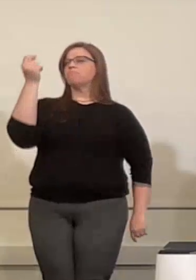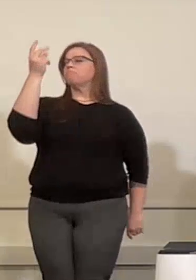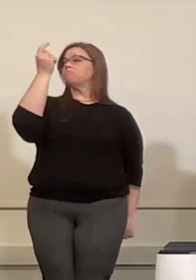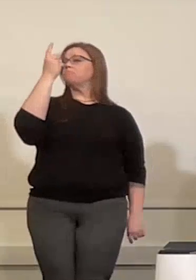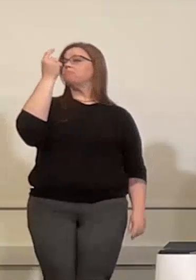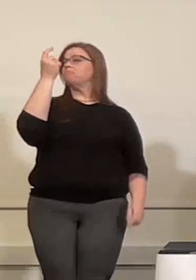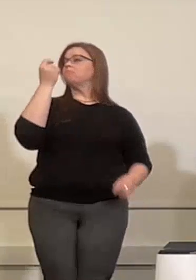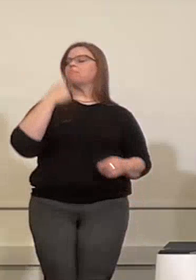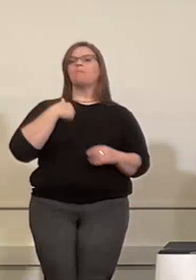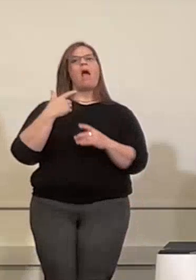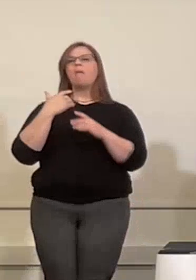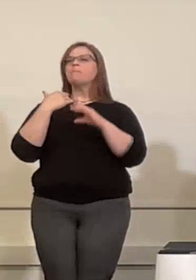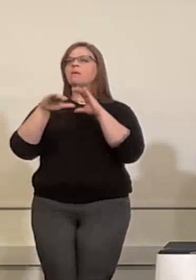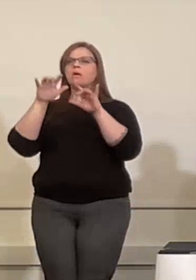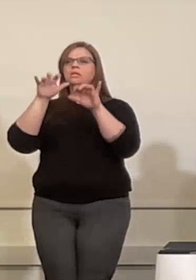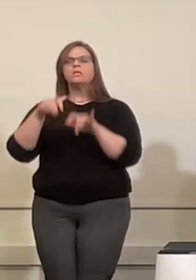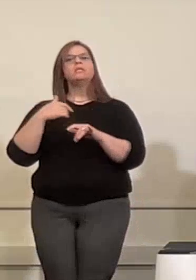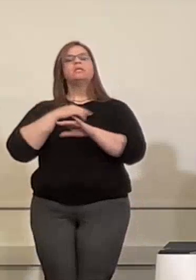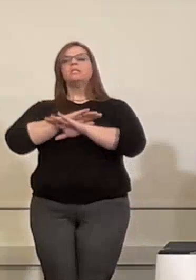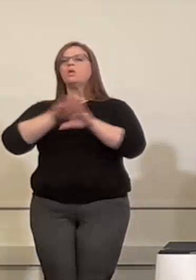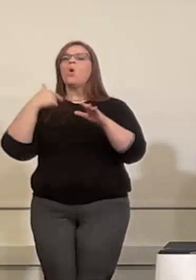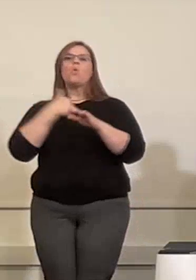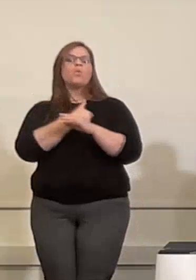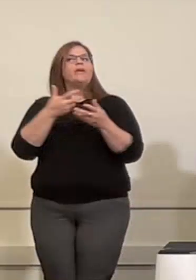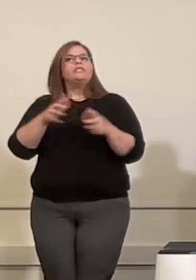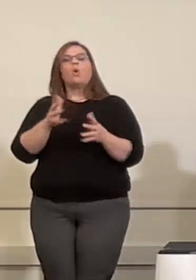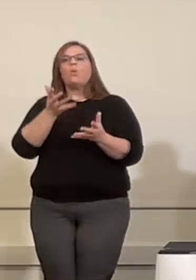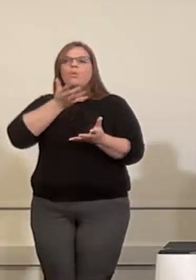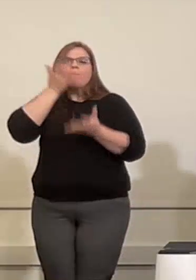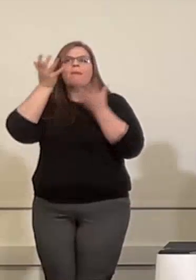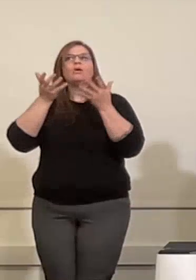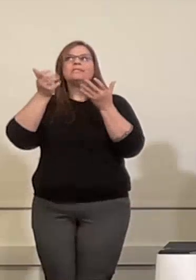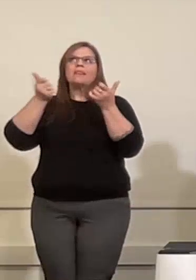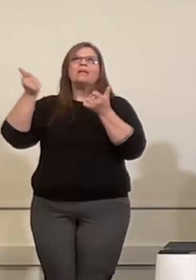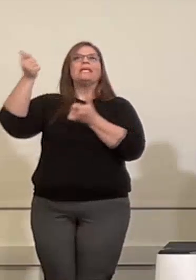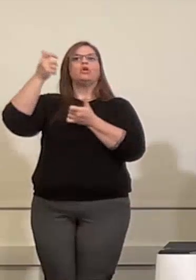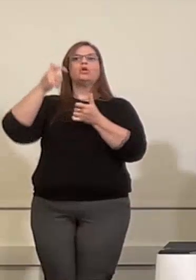e-mail to people. I'm saying we don't want to embarrass our leaders. Like let's do a great work here.